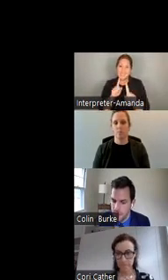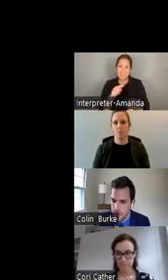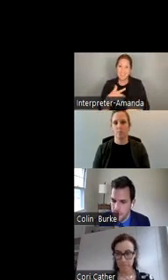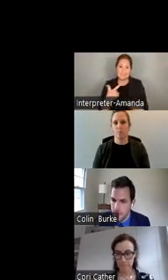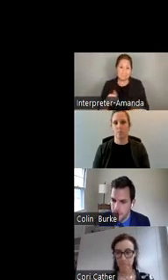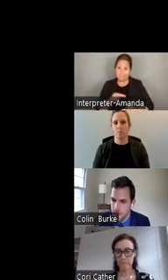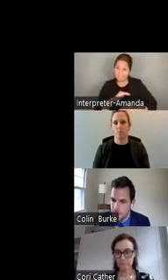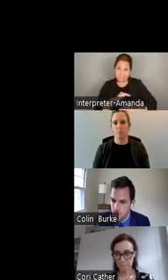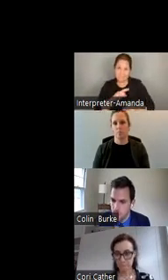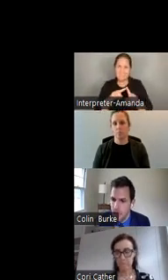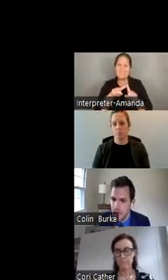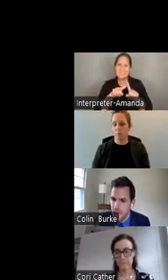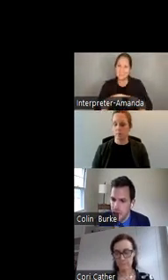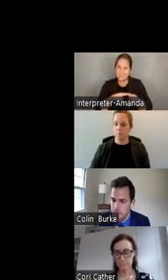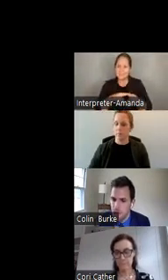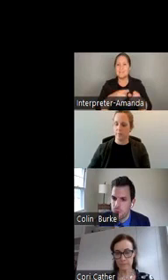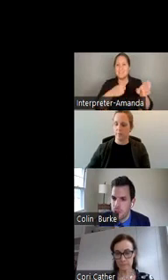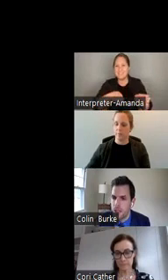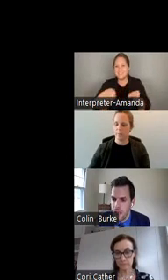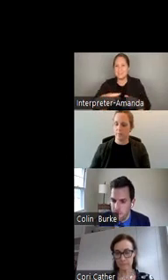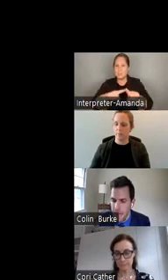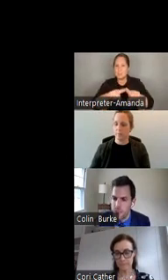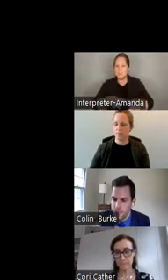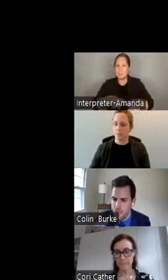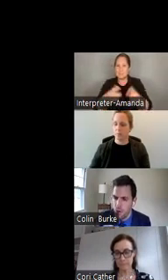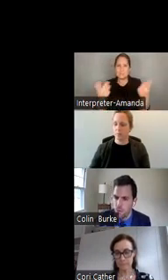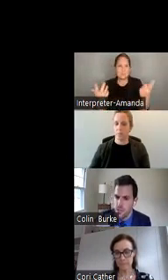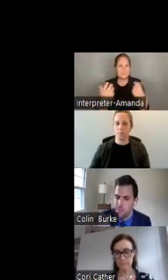dependent it depends on the individual as Katie mentioned a lot of Pathways into homelessness